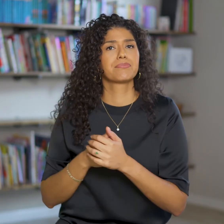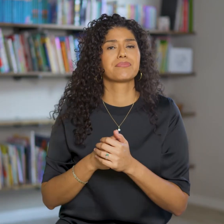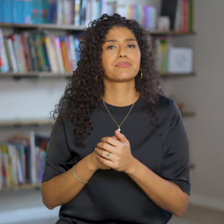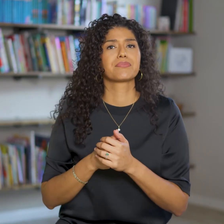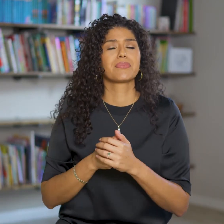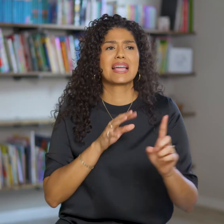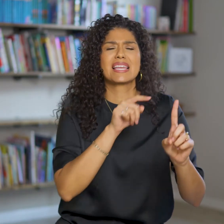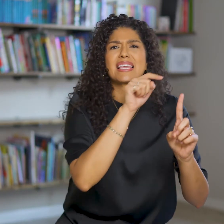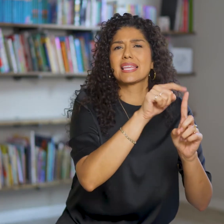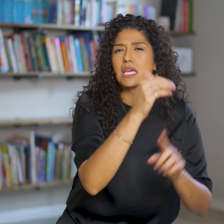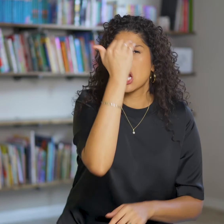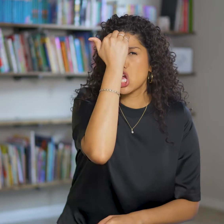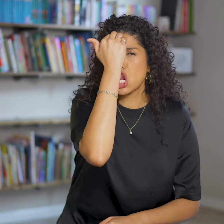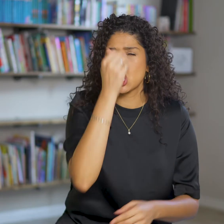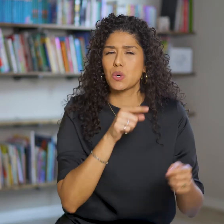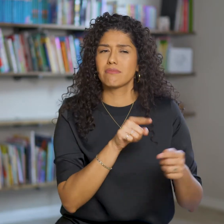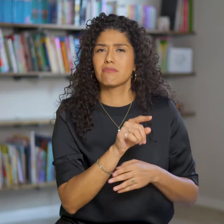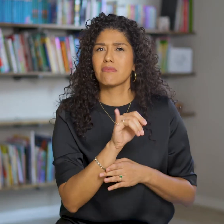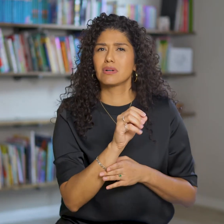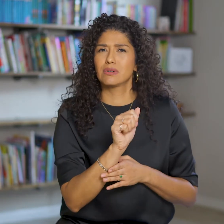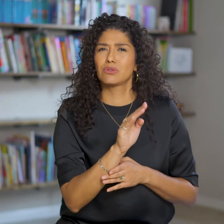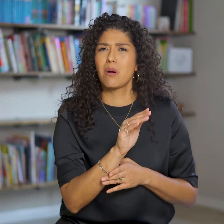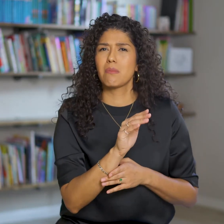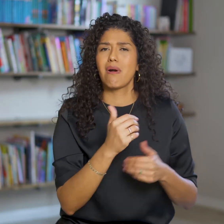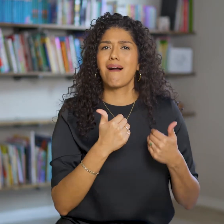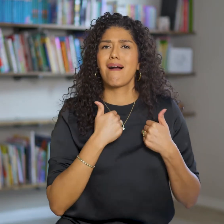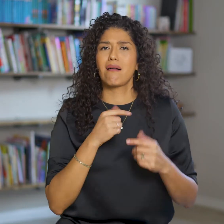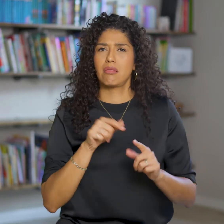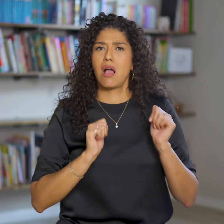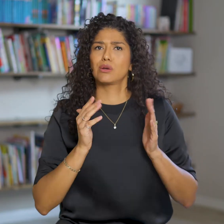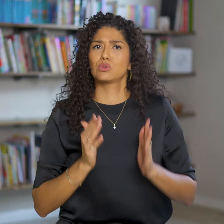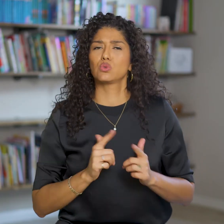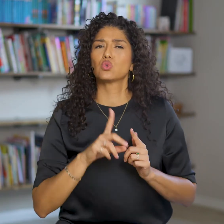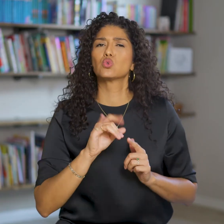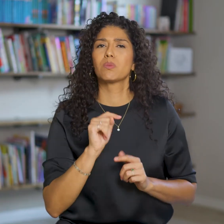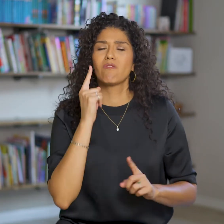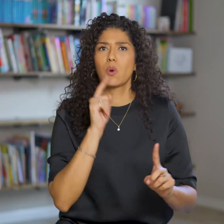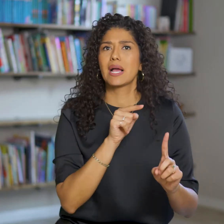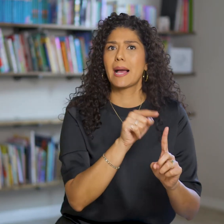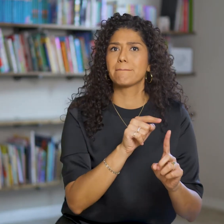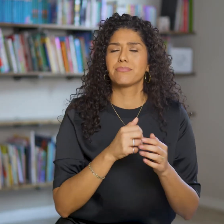David knows Joab put her up to it,